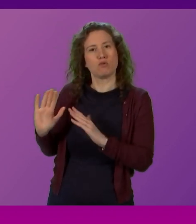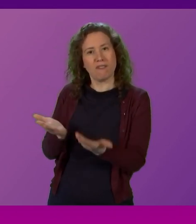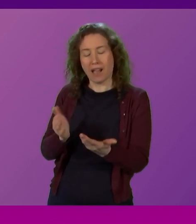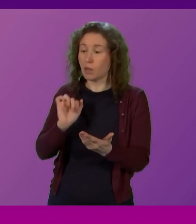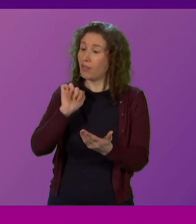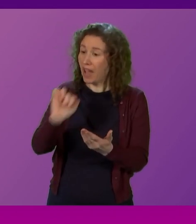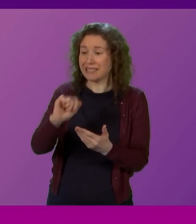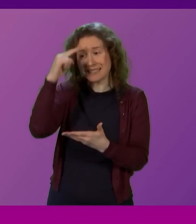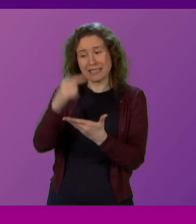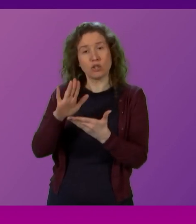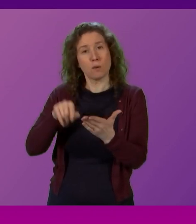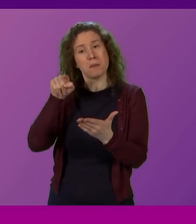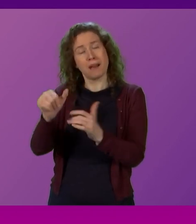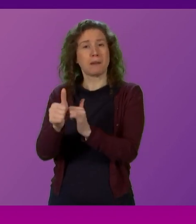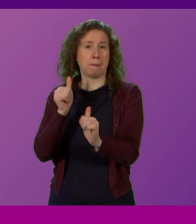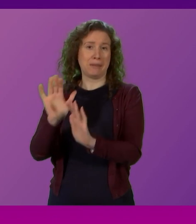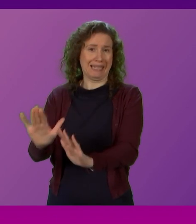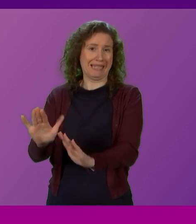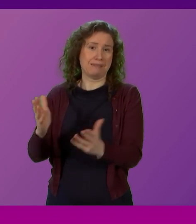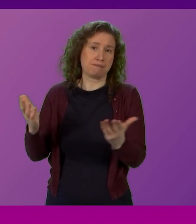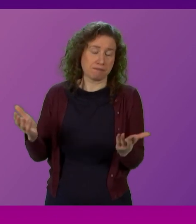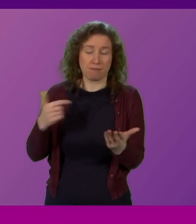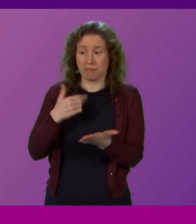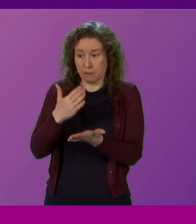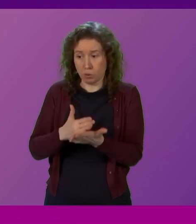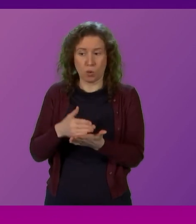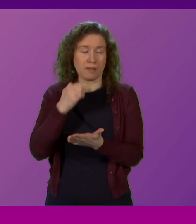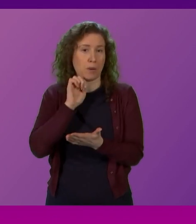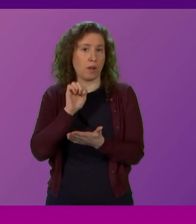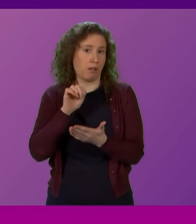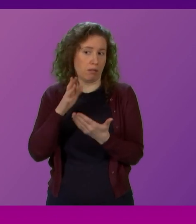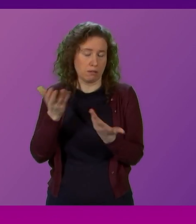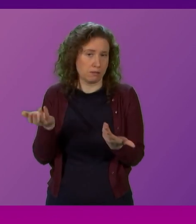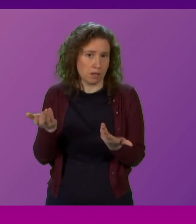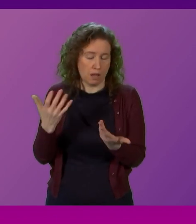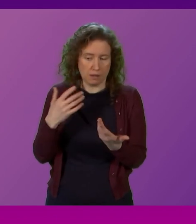The shipyard will take those decisions, and I sure that it will apply all necessary objectives